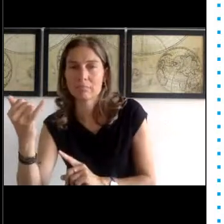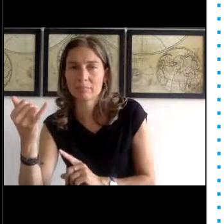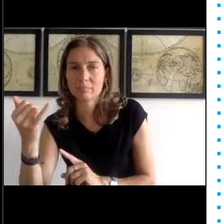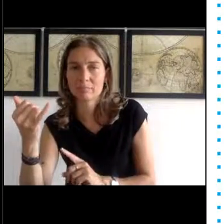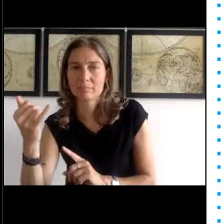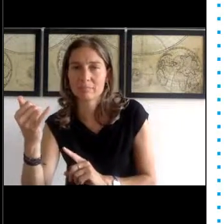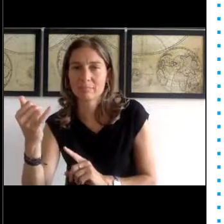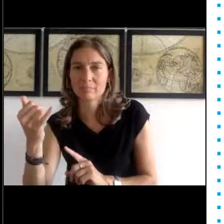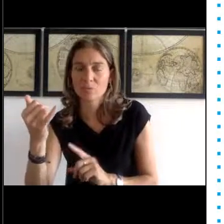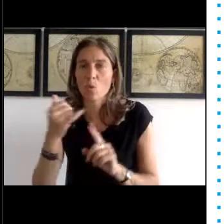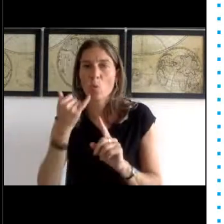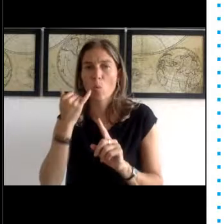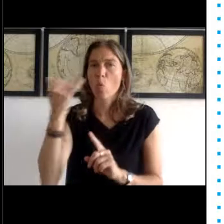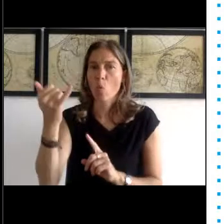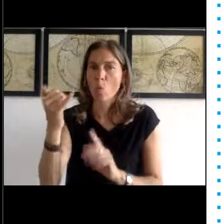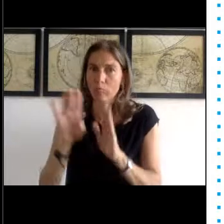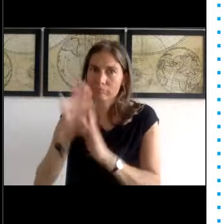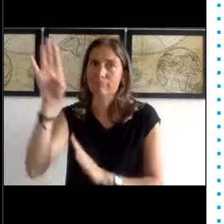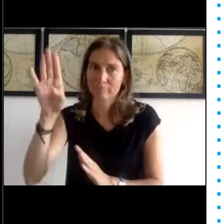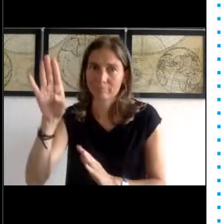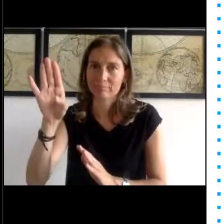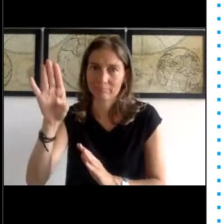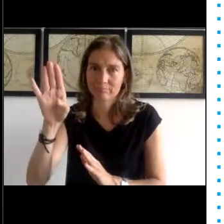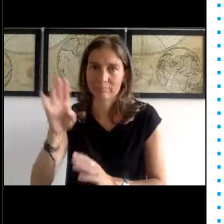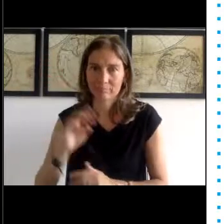because it isn't that common, that they are not used to it